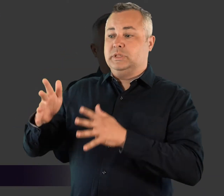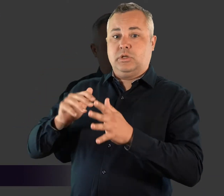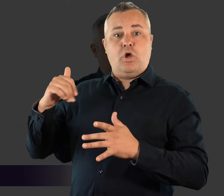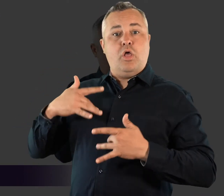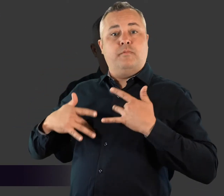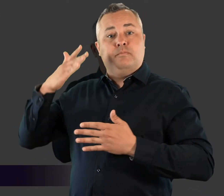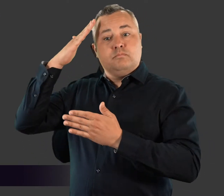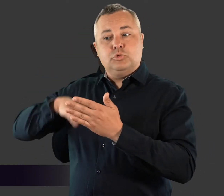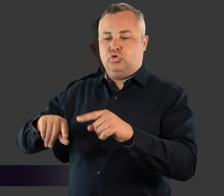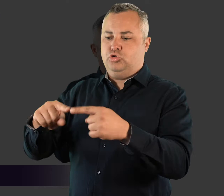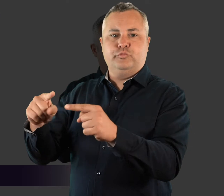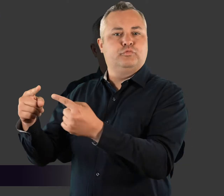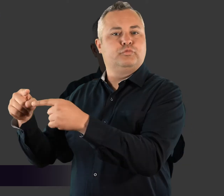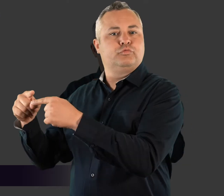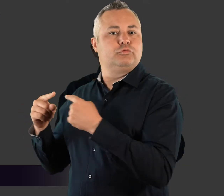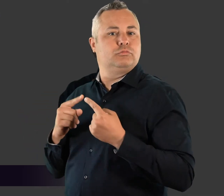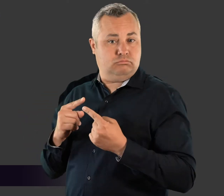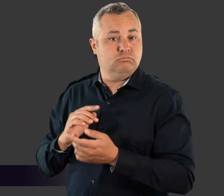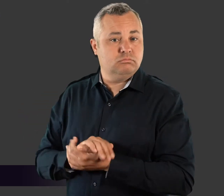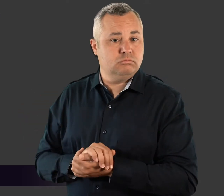so their own experiences are vastly different.